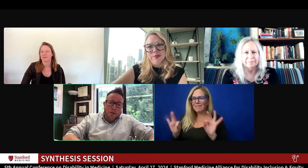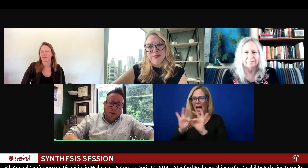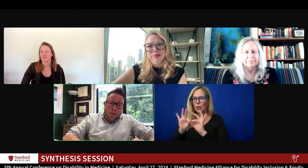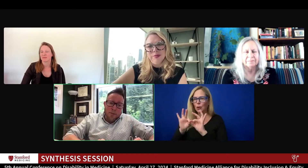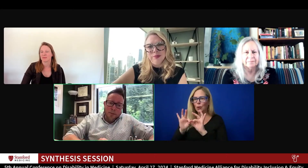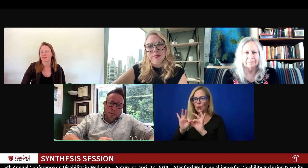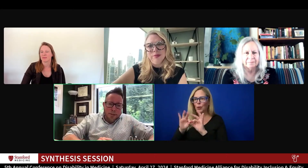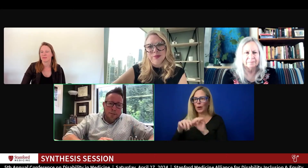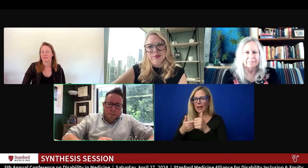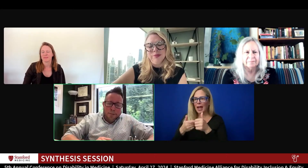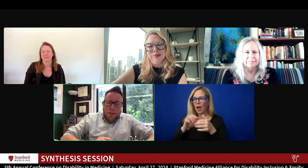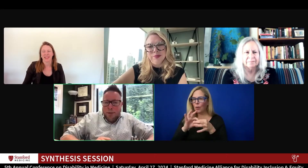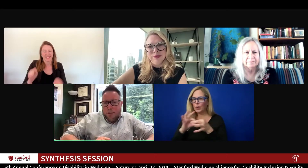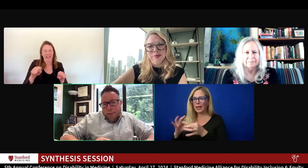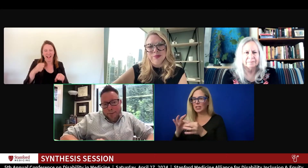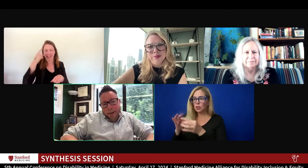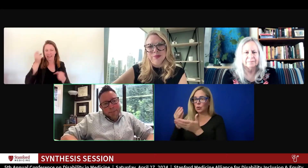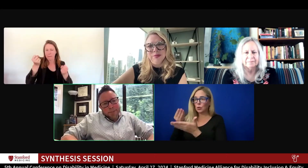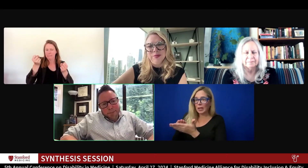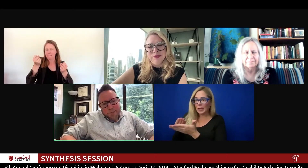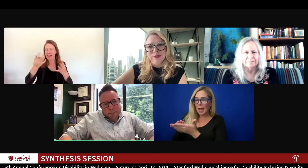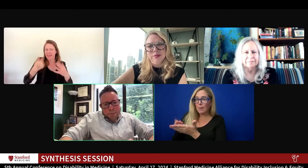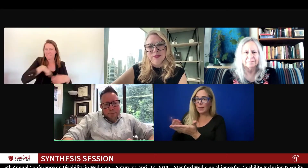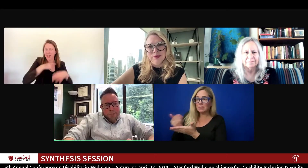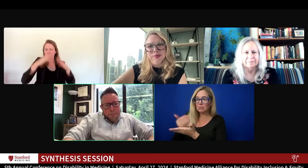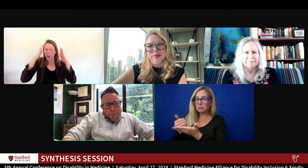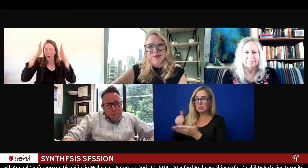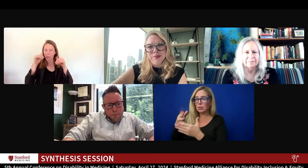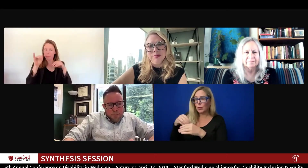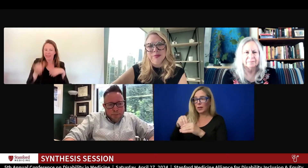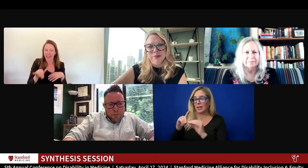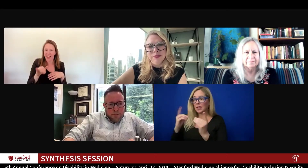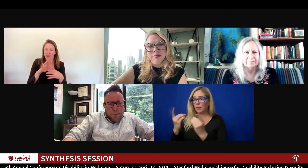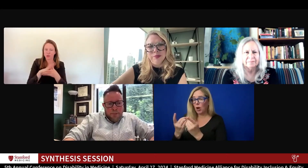doing in our departments situations, yeah. >> Alina Engelman: Yeah, I think so many of